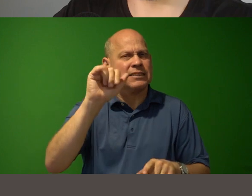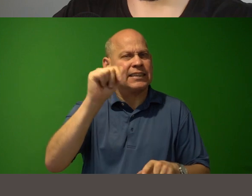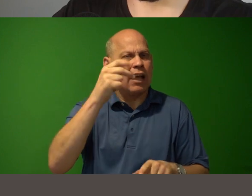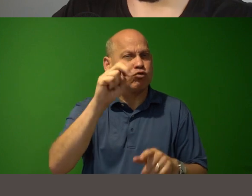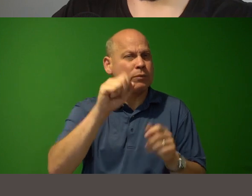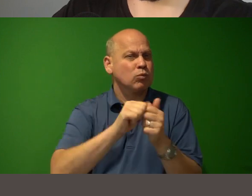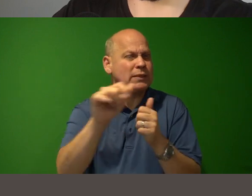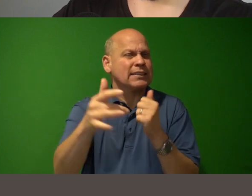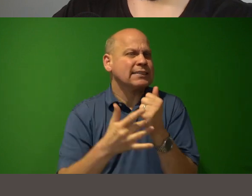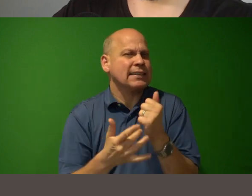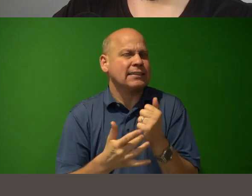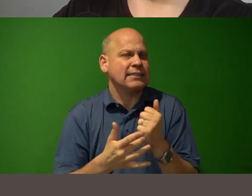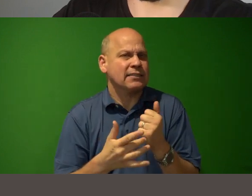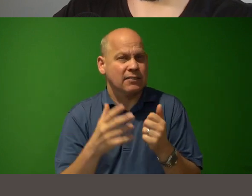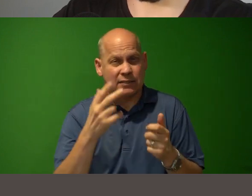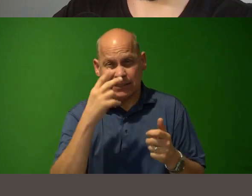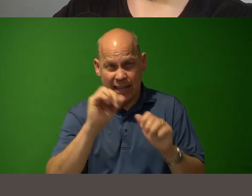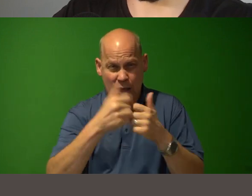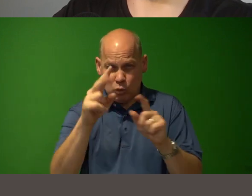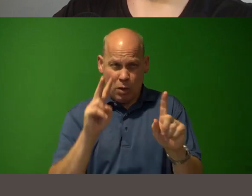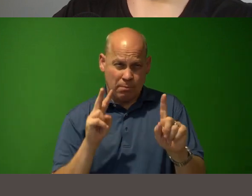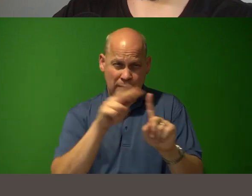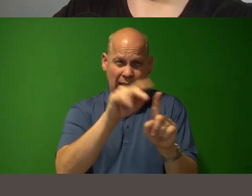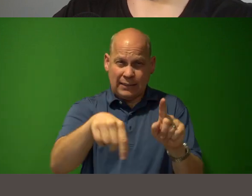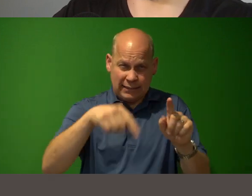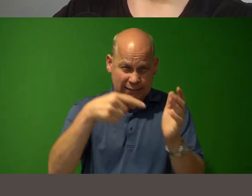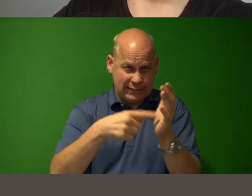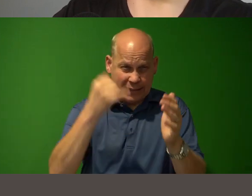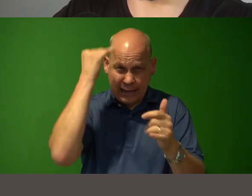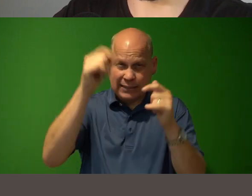So you can see if you can apply these ideas in a new way.